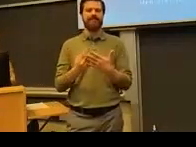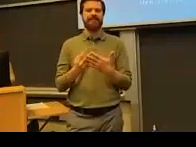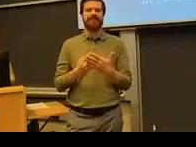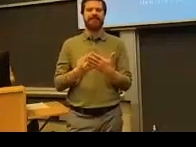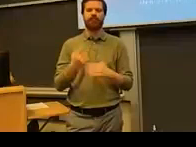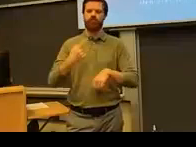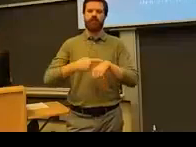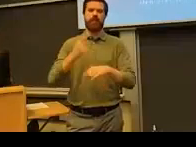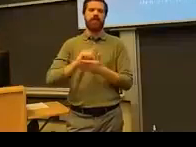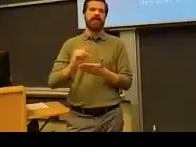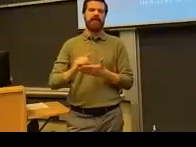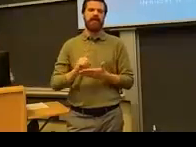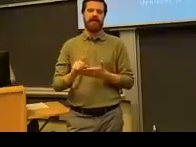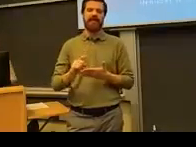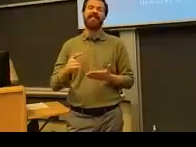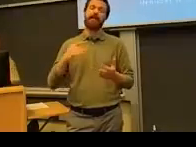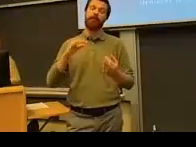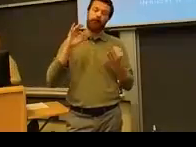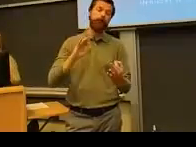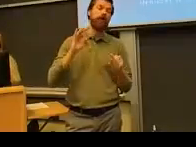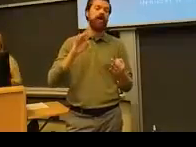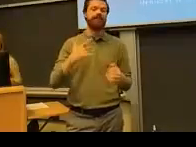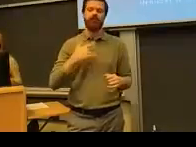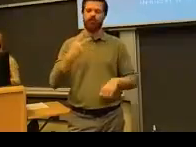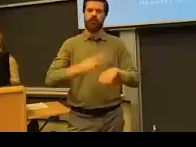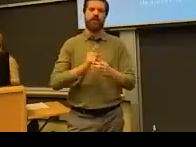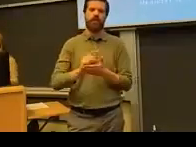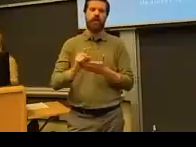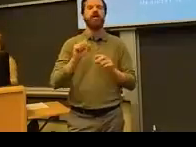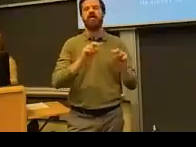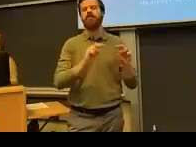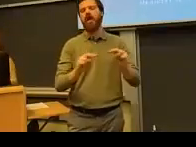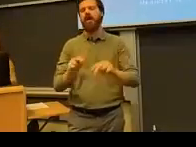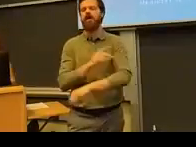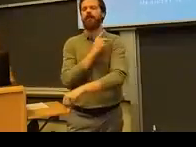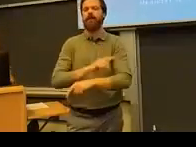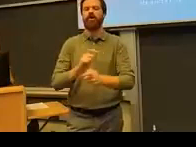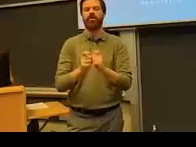a week um ideally two twice a week so that way we can monitor patient changes in their levels